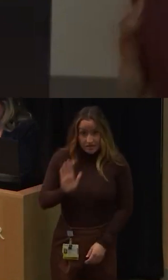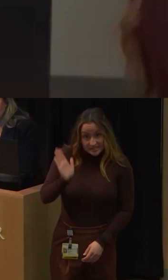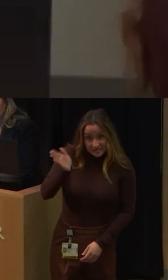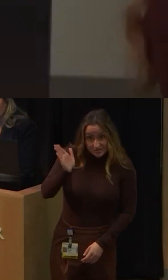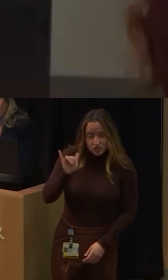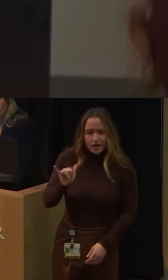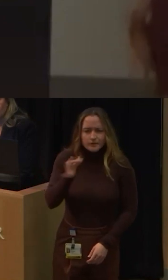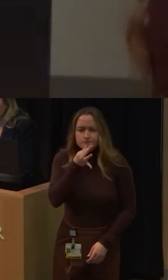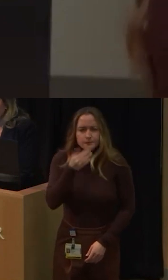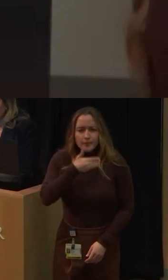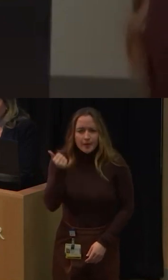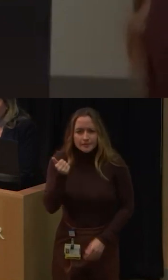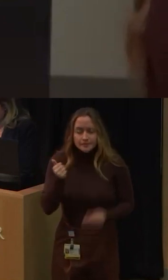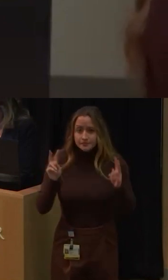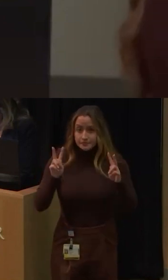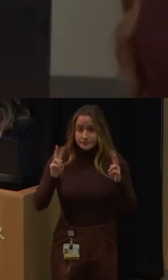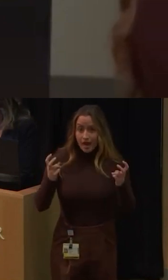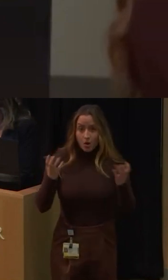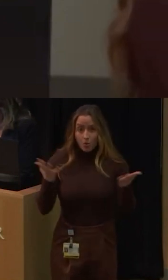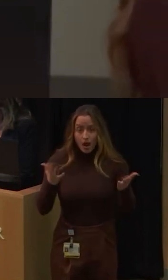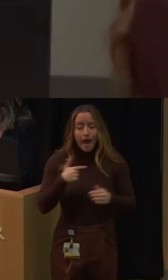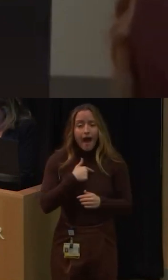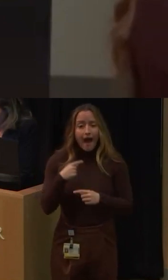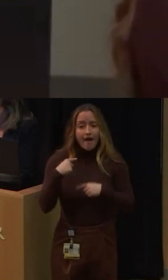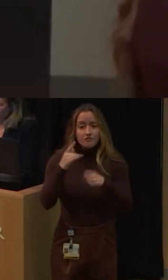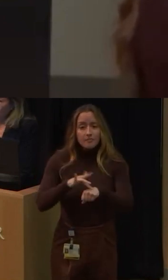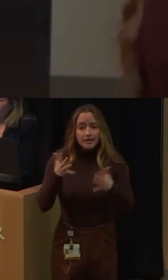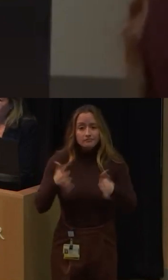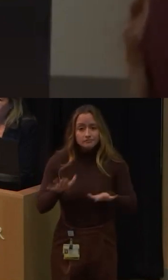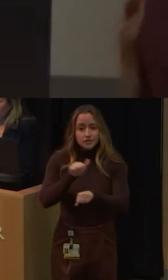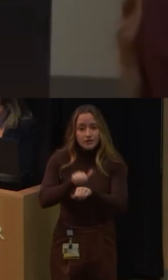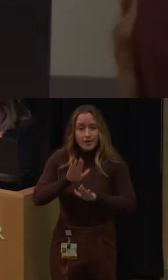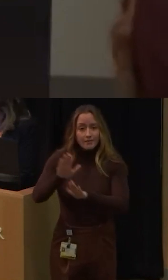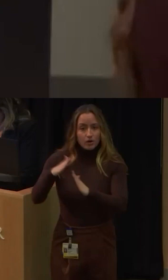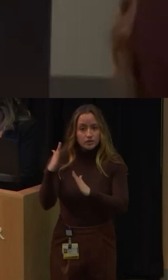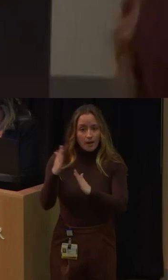Its title, "I've Been to the Mountaintop," and it's a jarring speech in retrospect